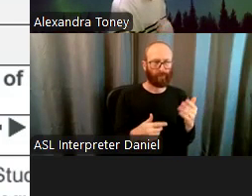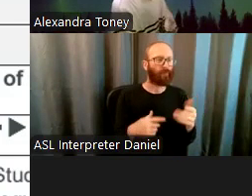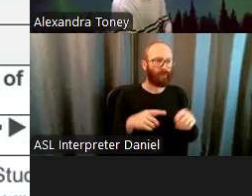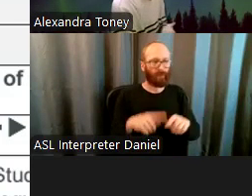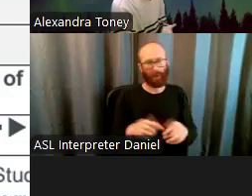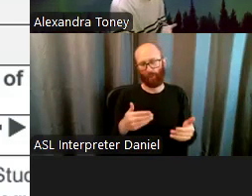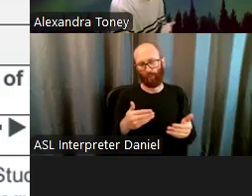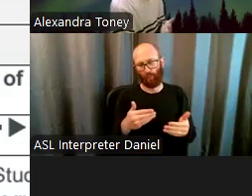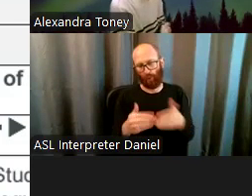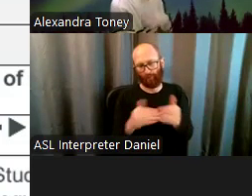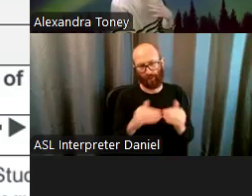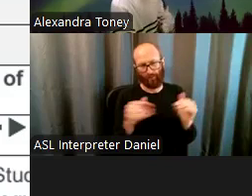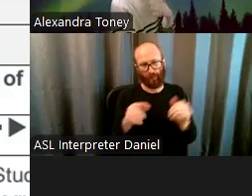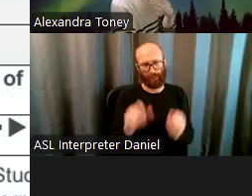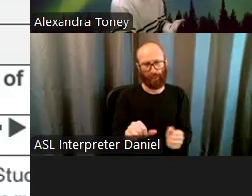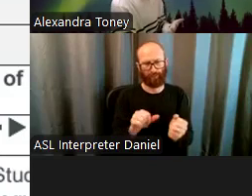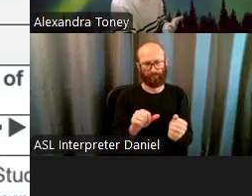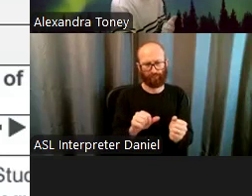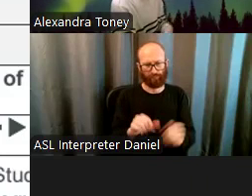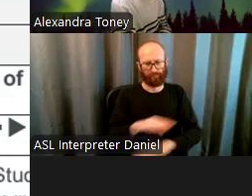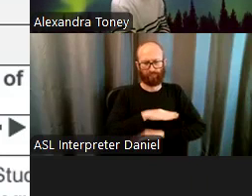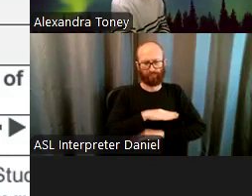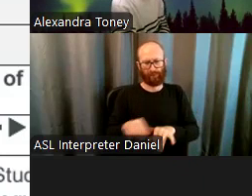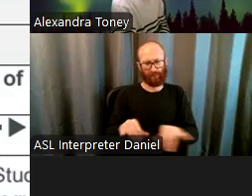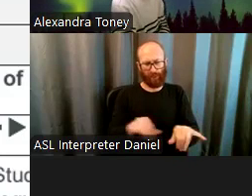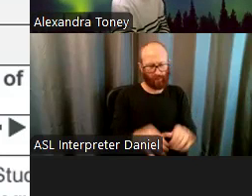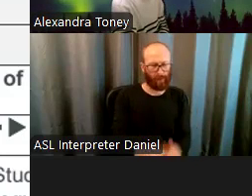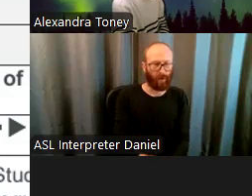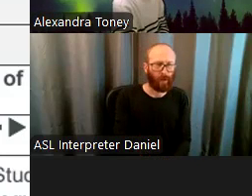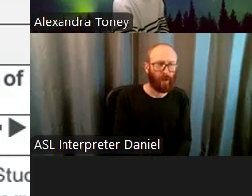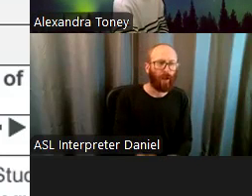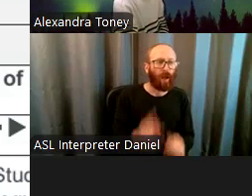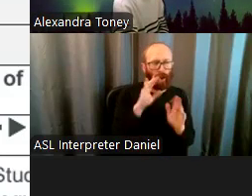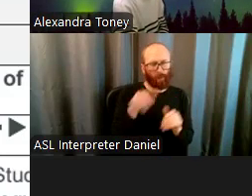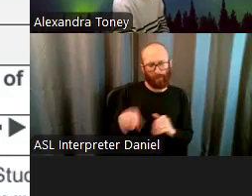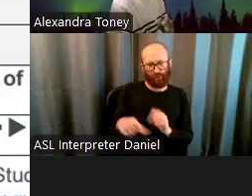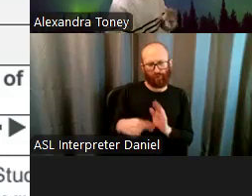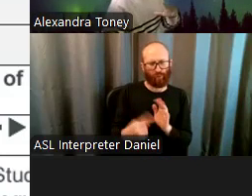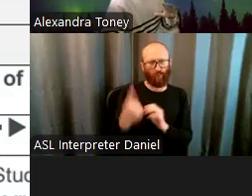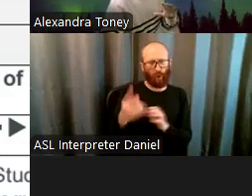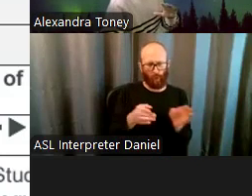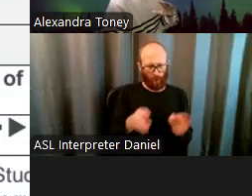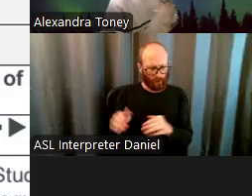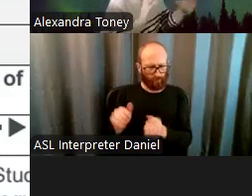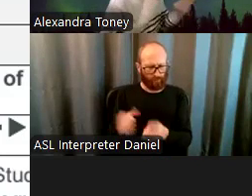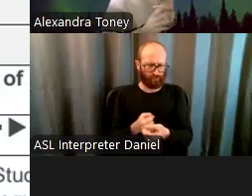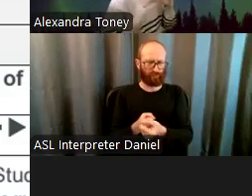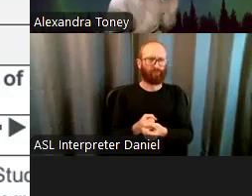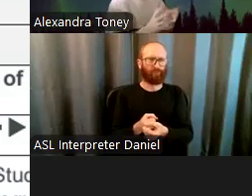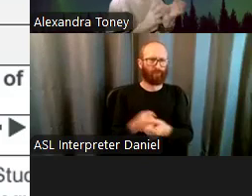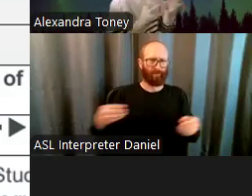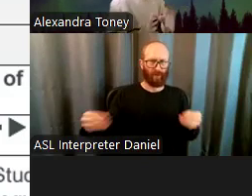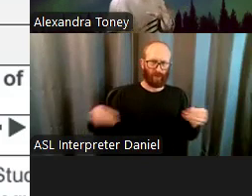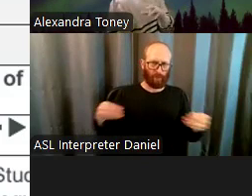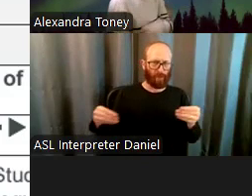I hope this is helpful to show one like model for how to support that flexibility and depth breadth,